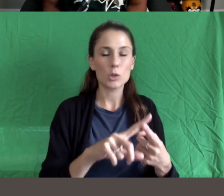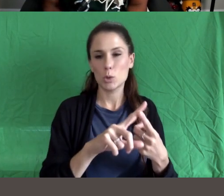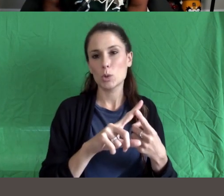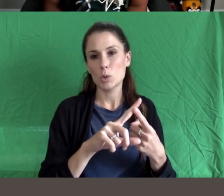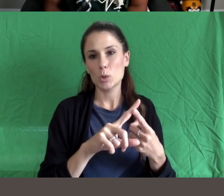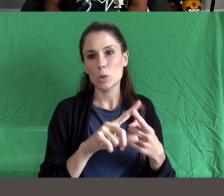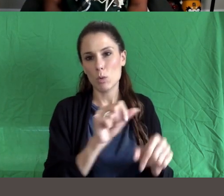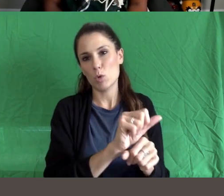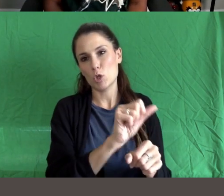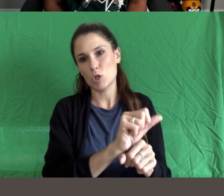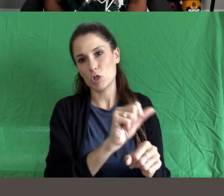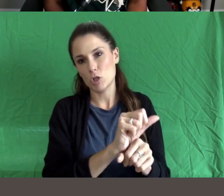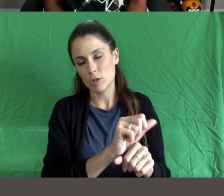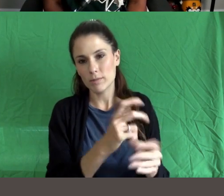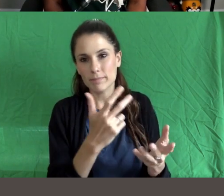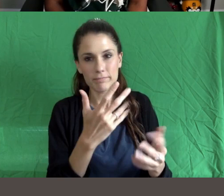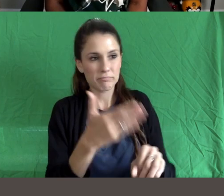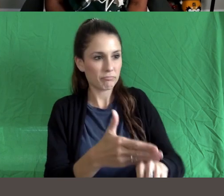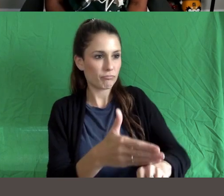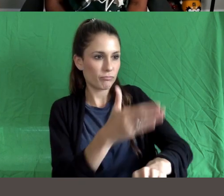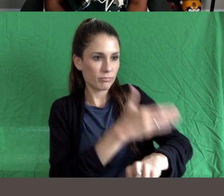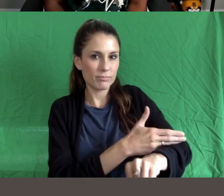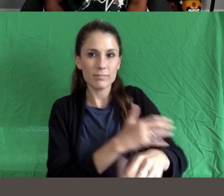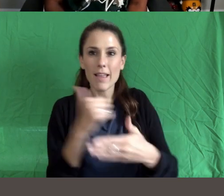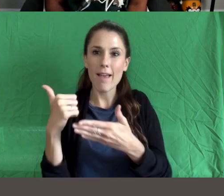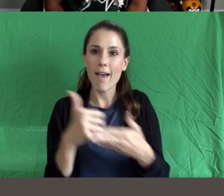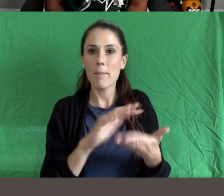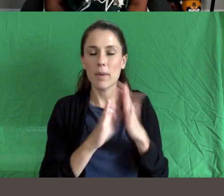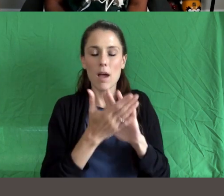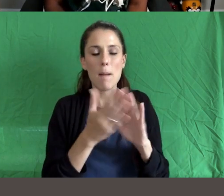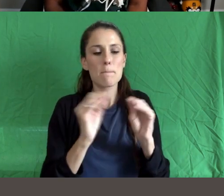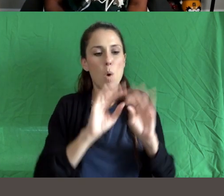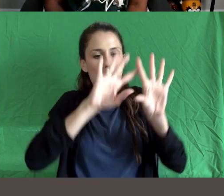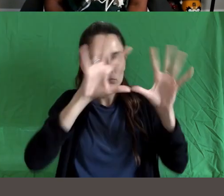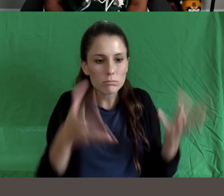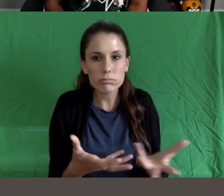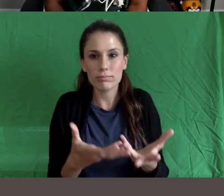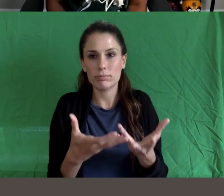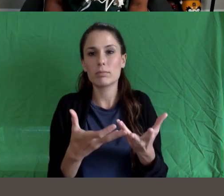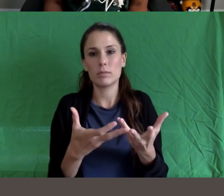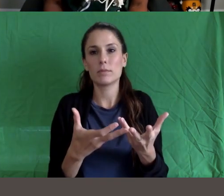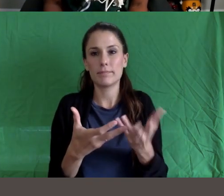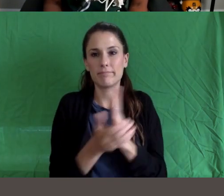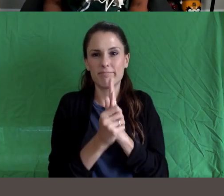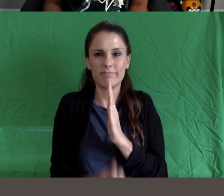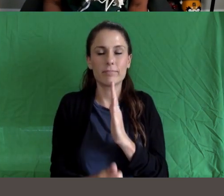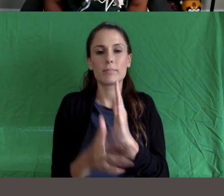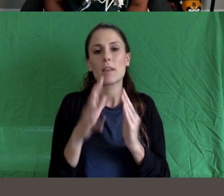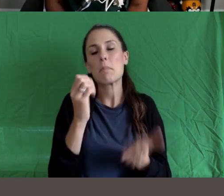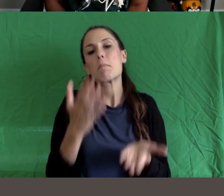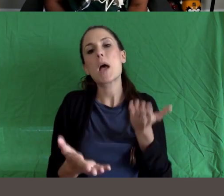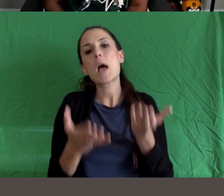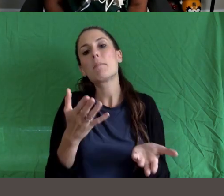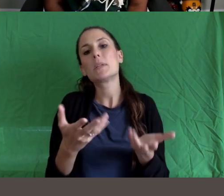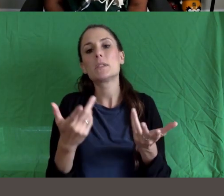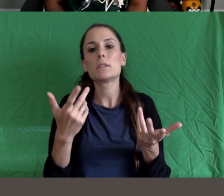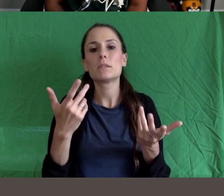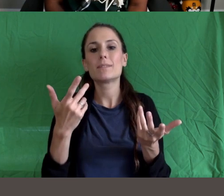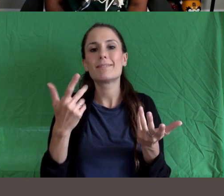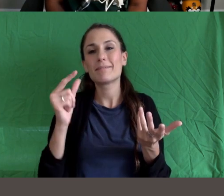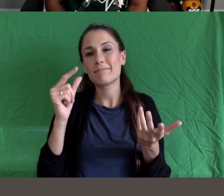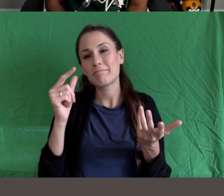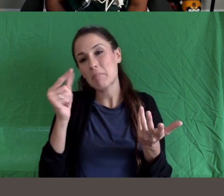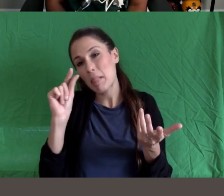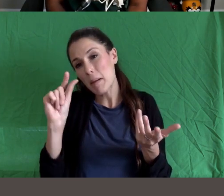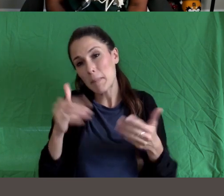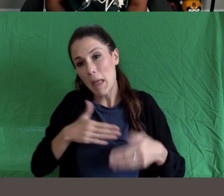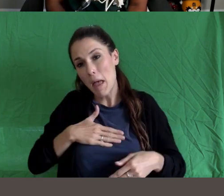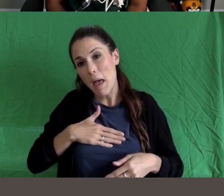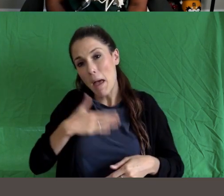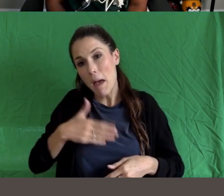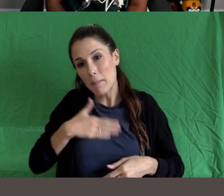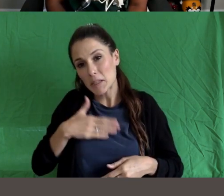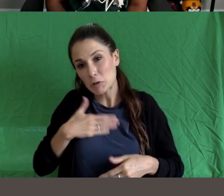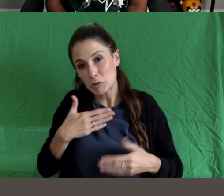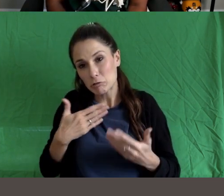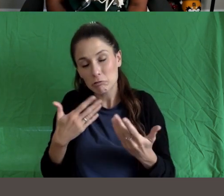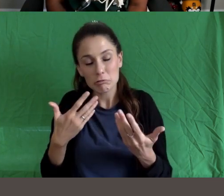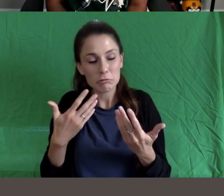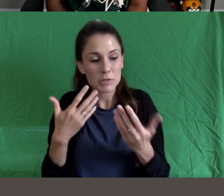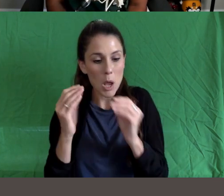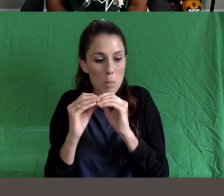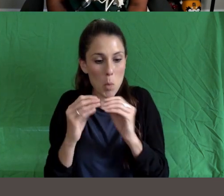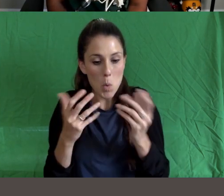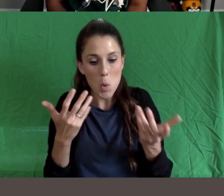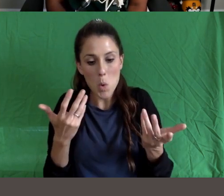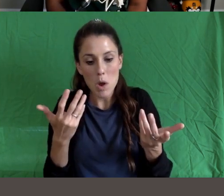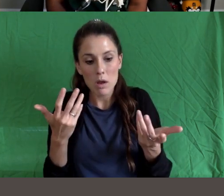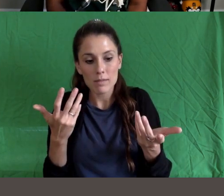code and help you to become a more well-rounded and maybe a slightly happier and a more engaged